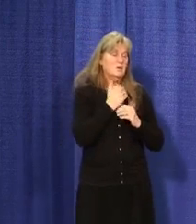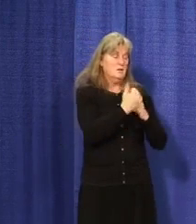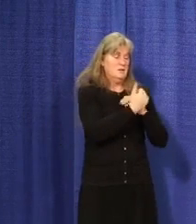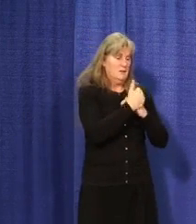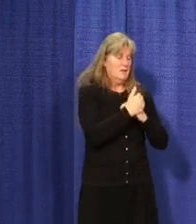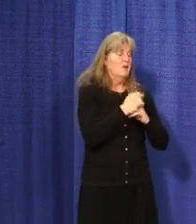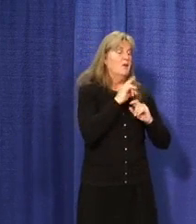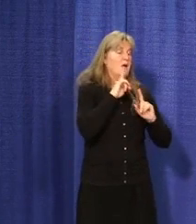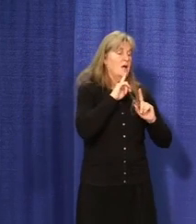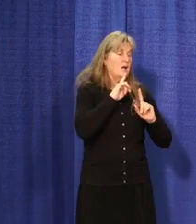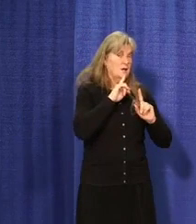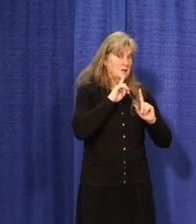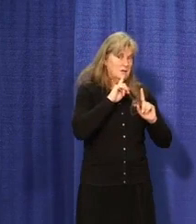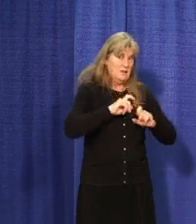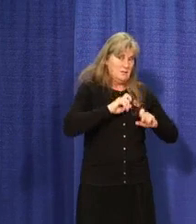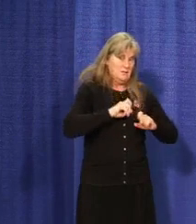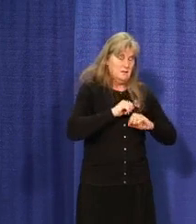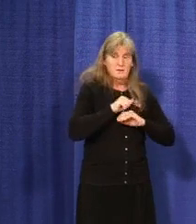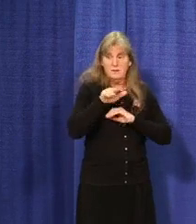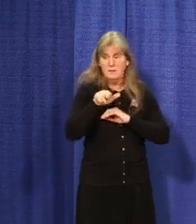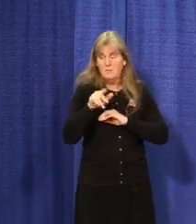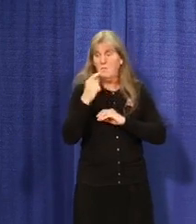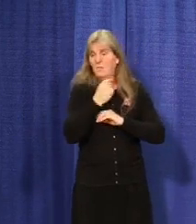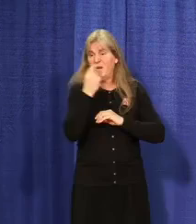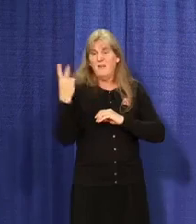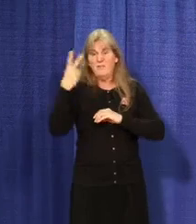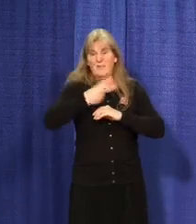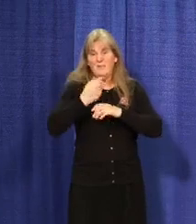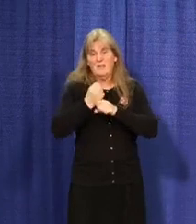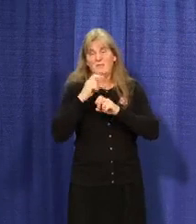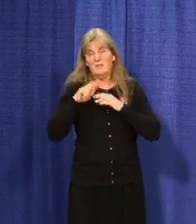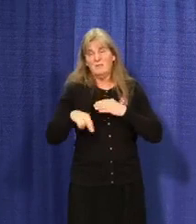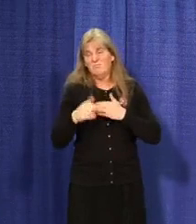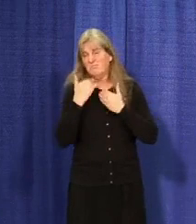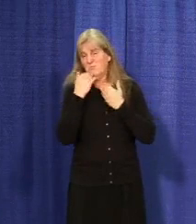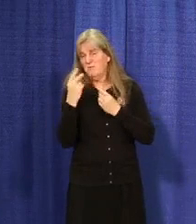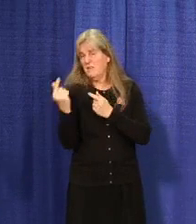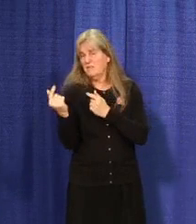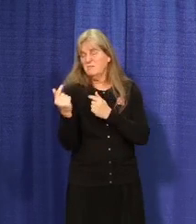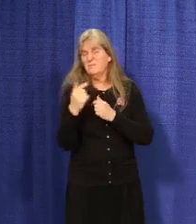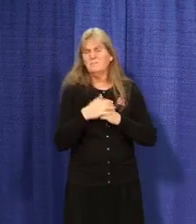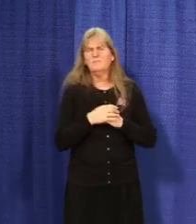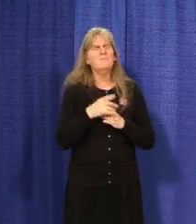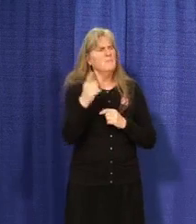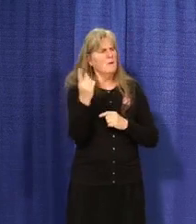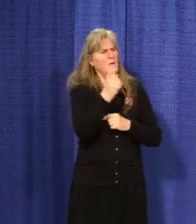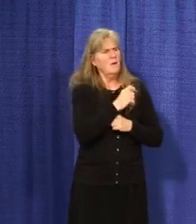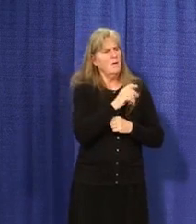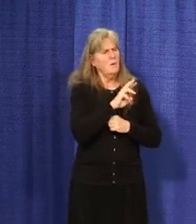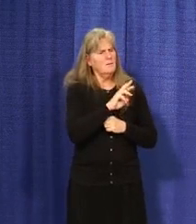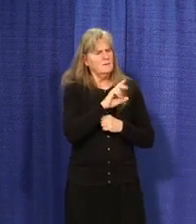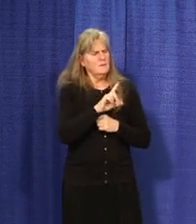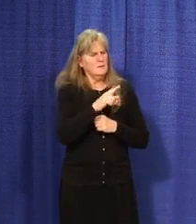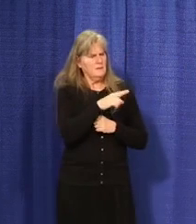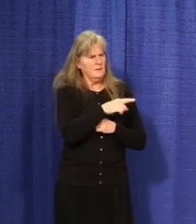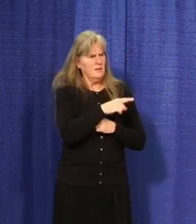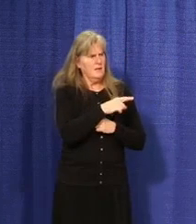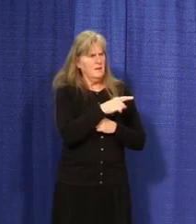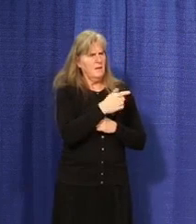Second question? Reporter: Yes. Just to clarify, out of Watson Lake, is material being flown